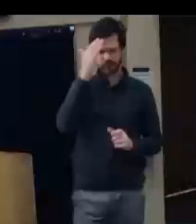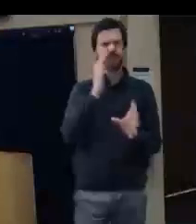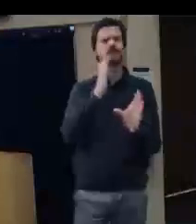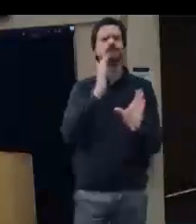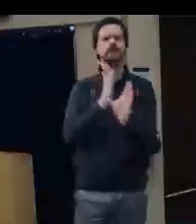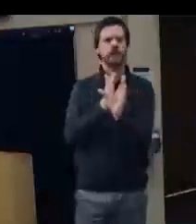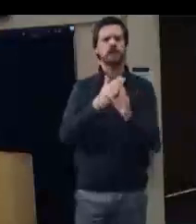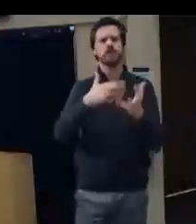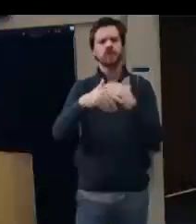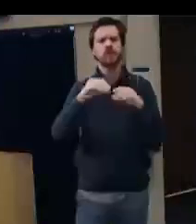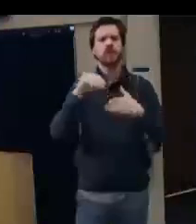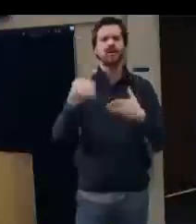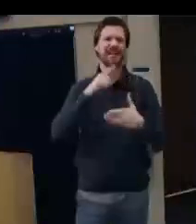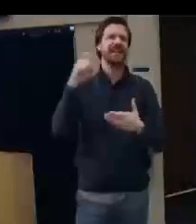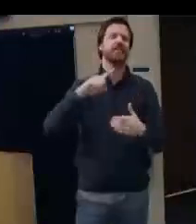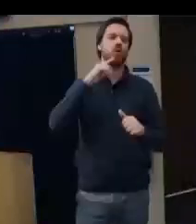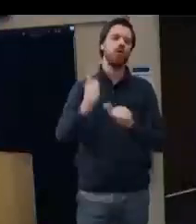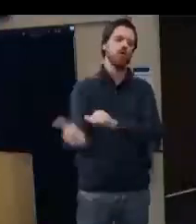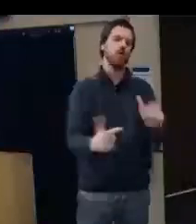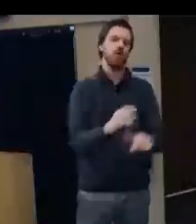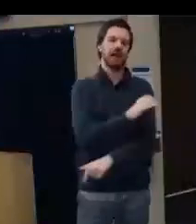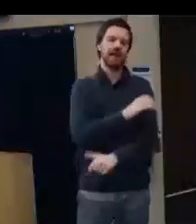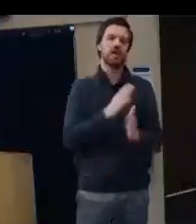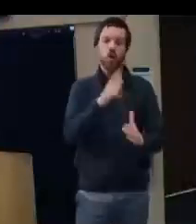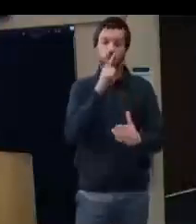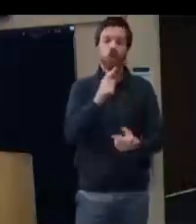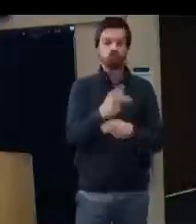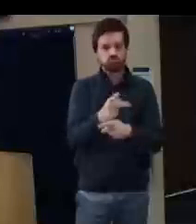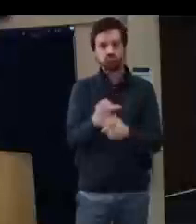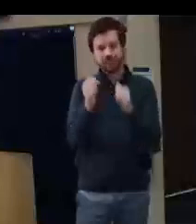is necessary for every single clinician who takes care of individuals with congenital